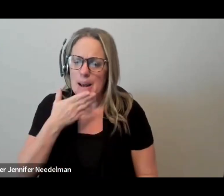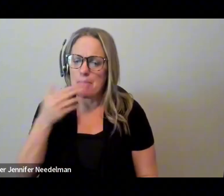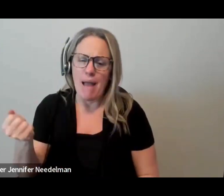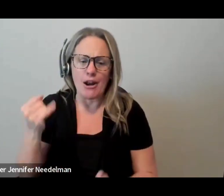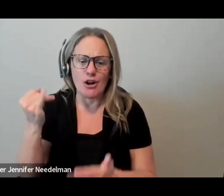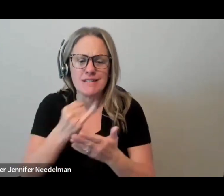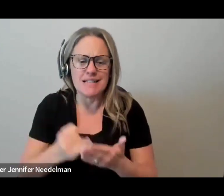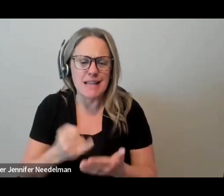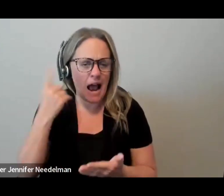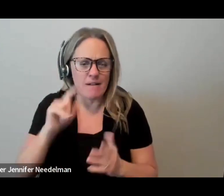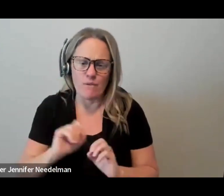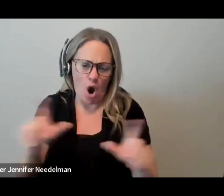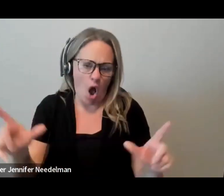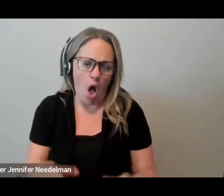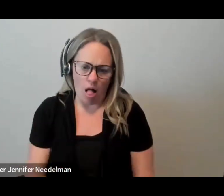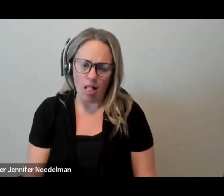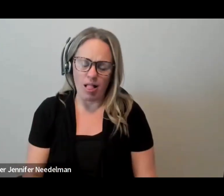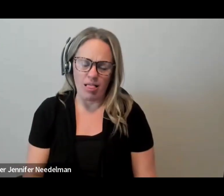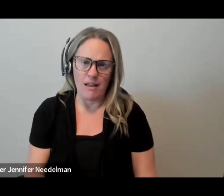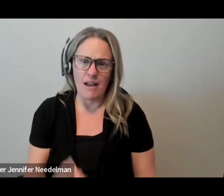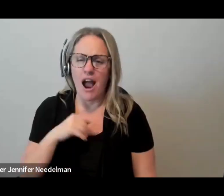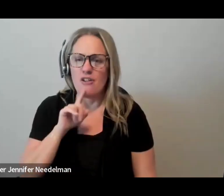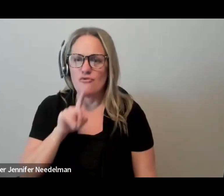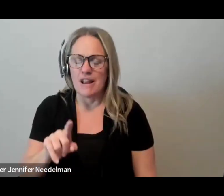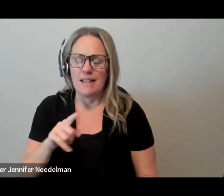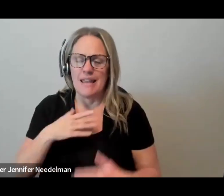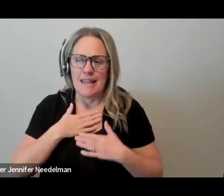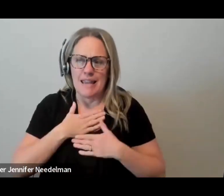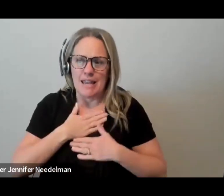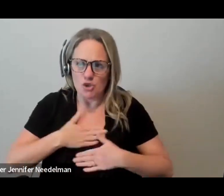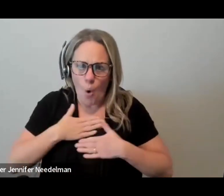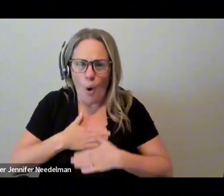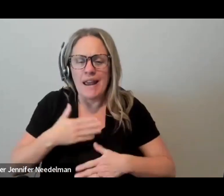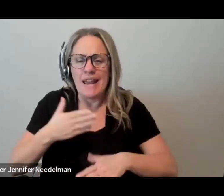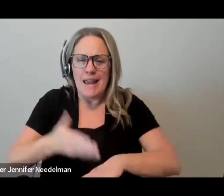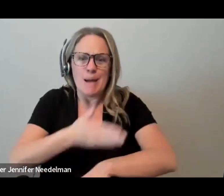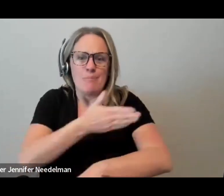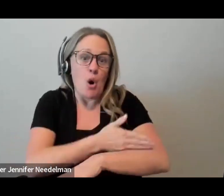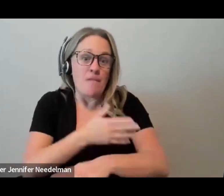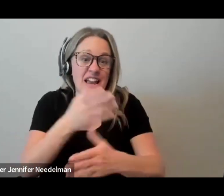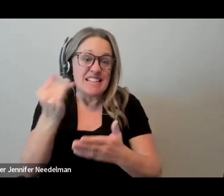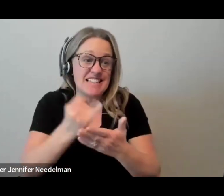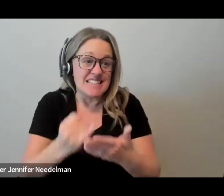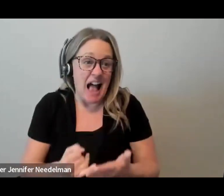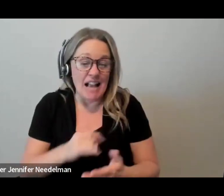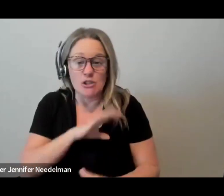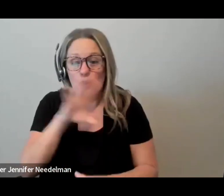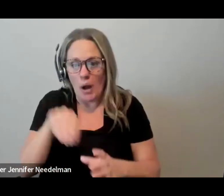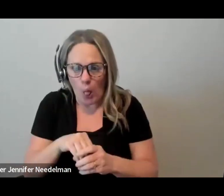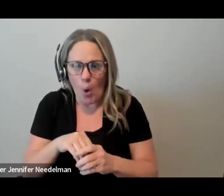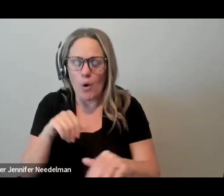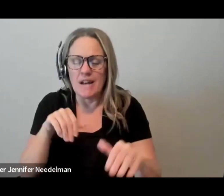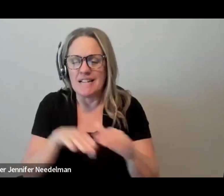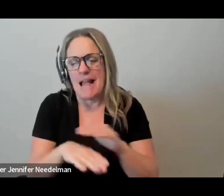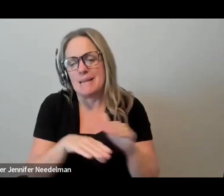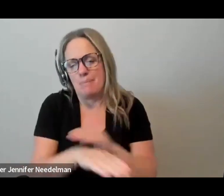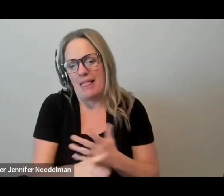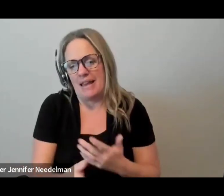So I really do enjoy improving designs to include accessibility as well as